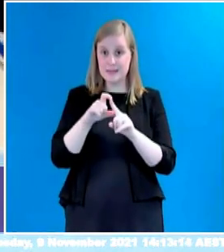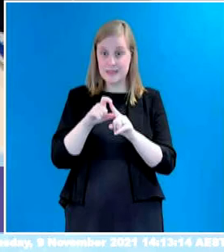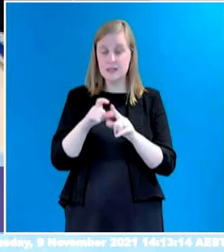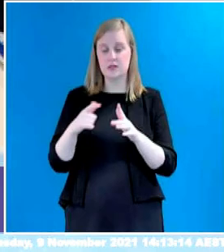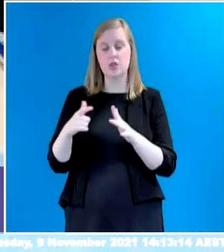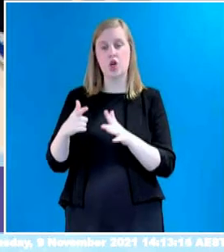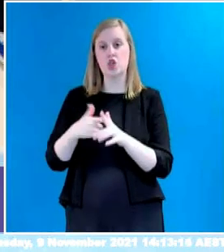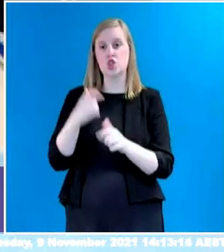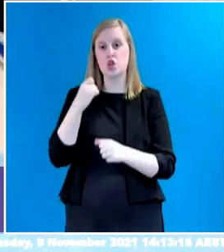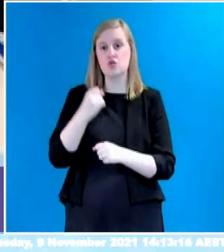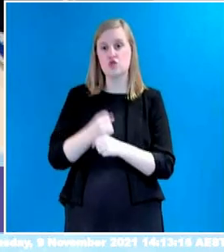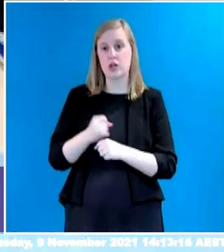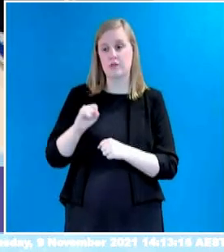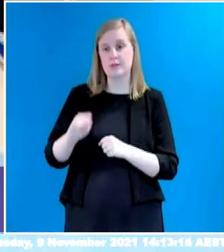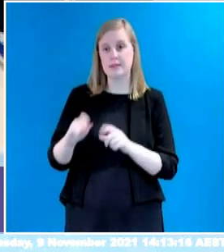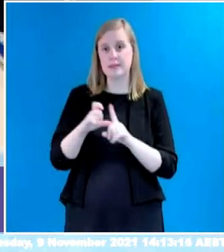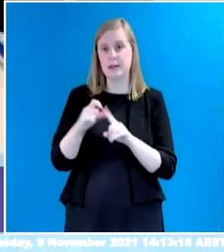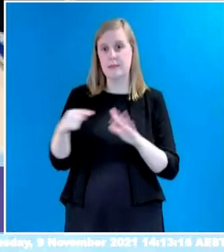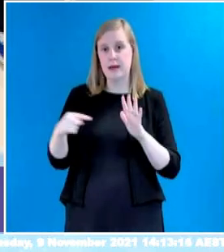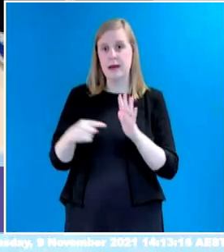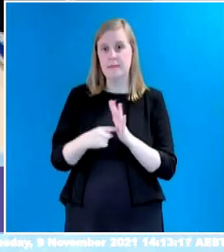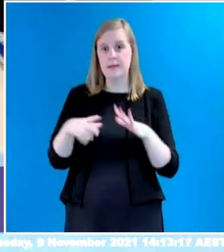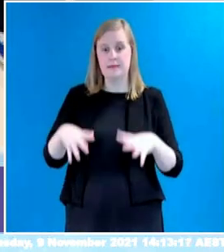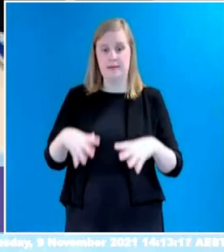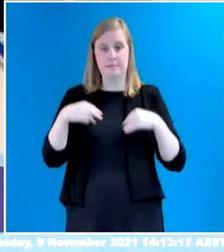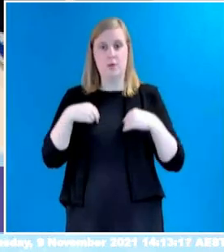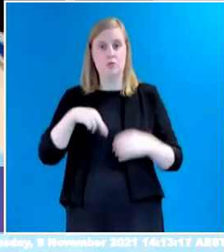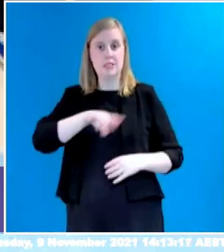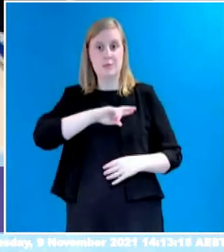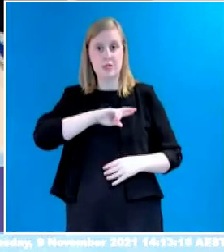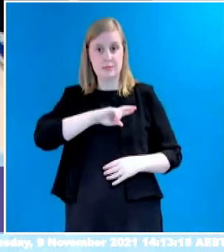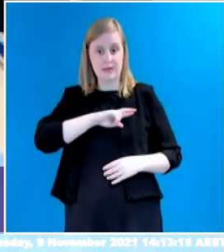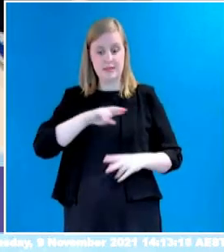You analyse the extent to which Australia is compliant.